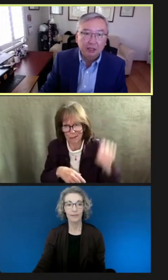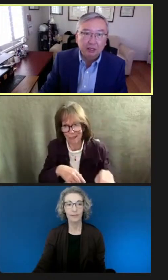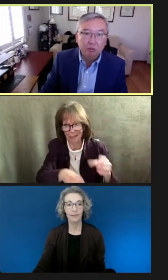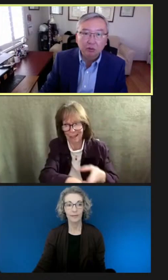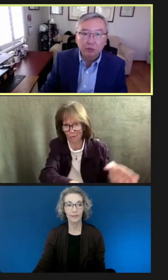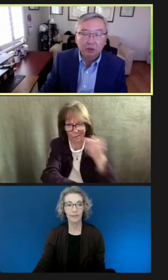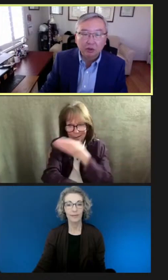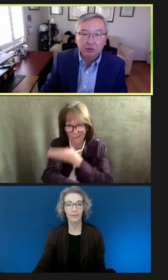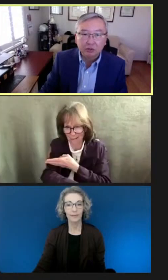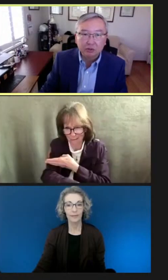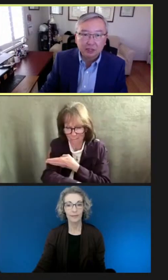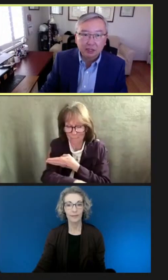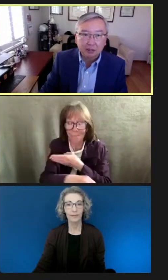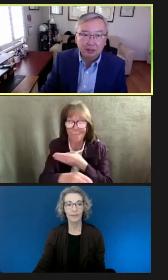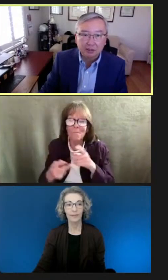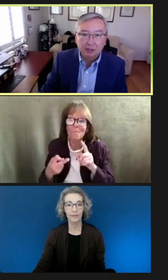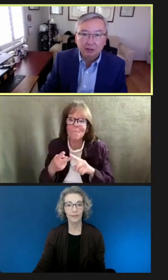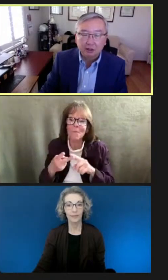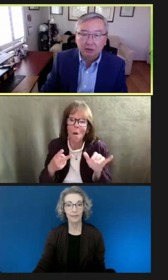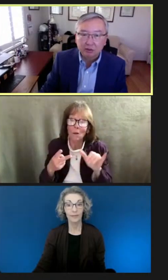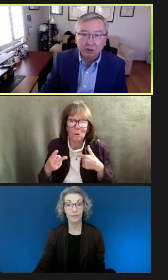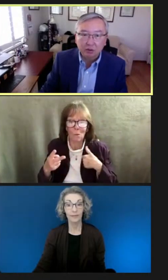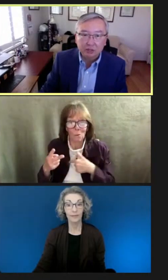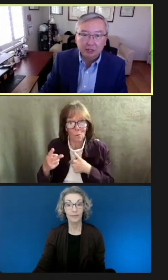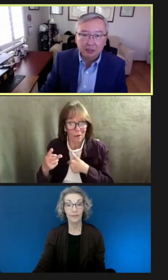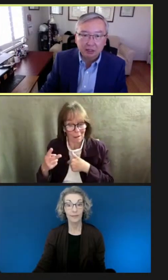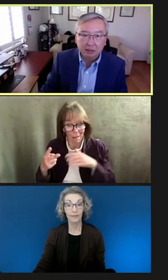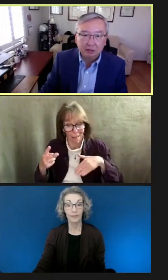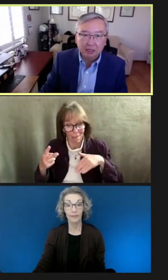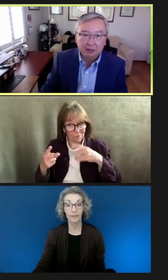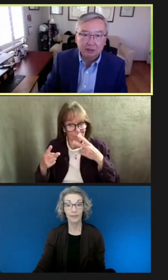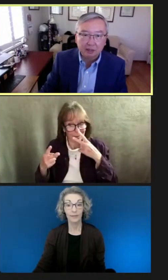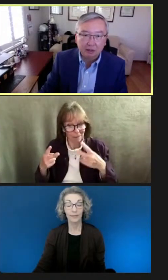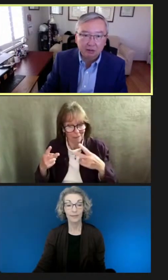And what we also don't see is there's no